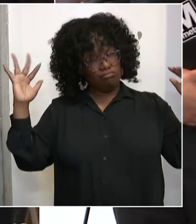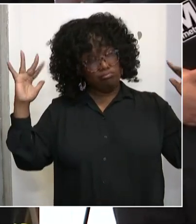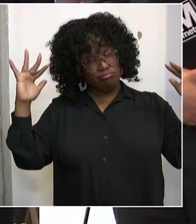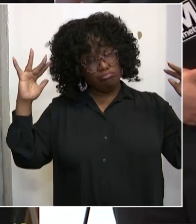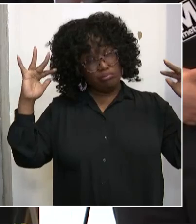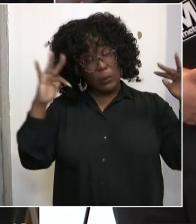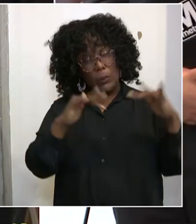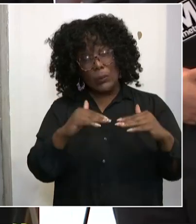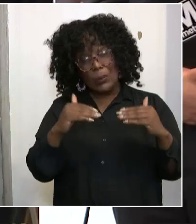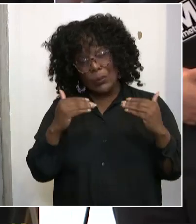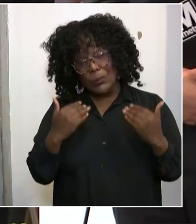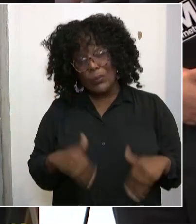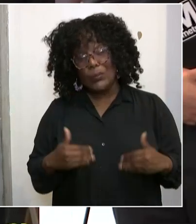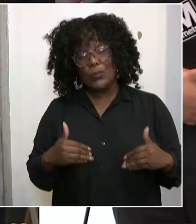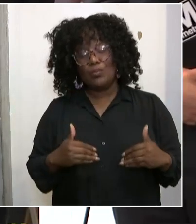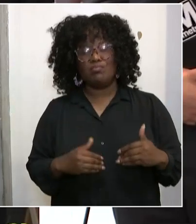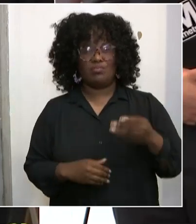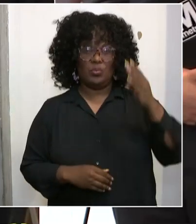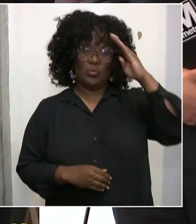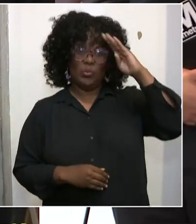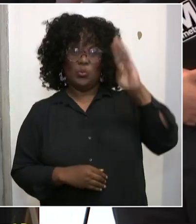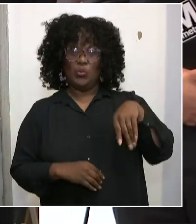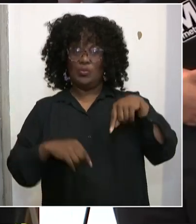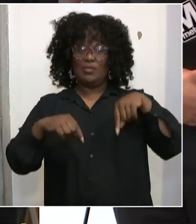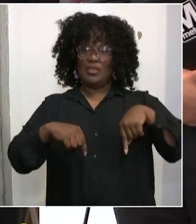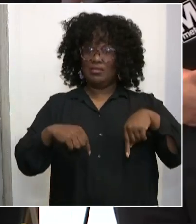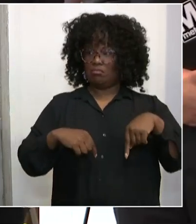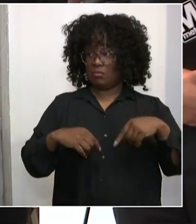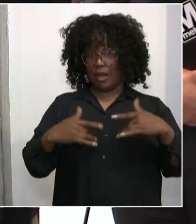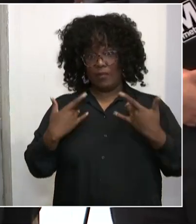but we all know that public safety is a shared responsibility and